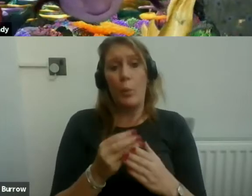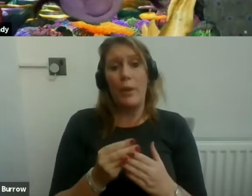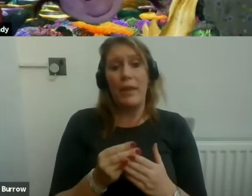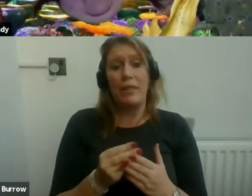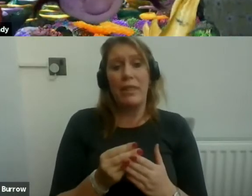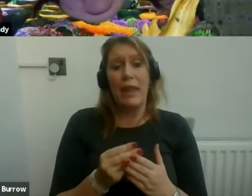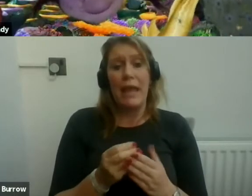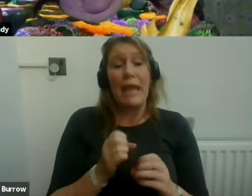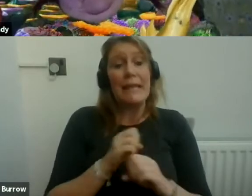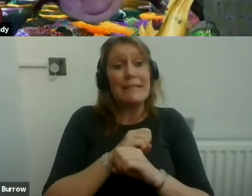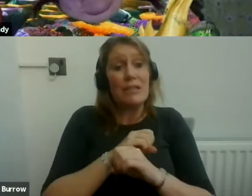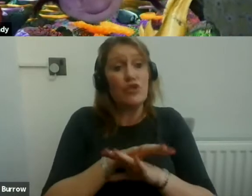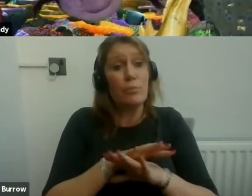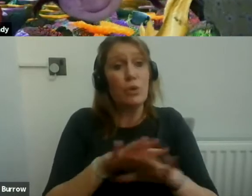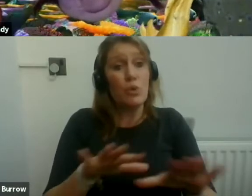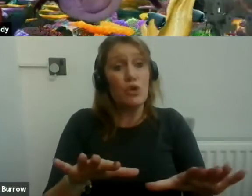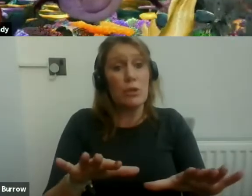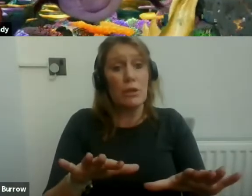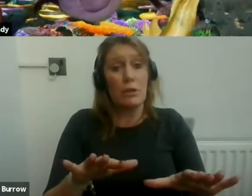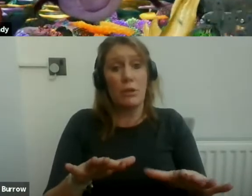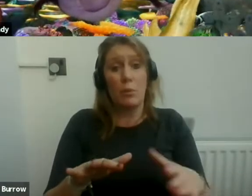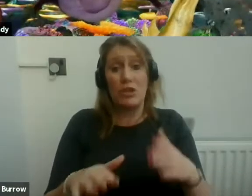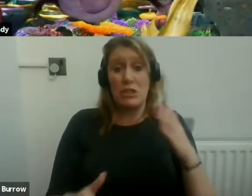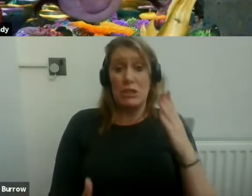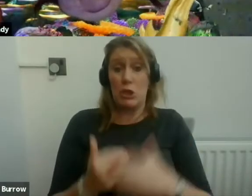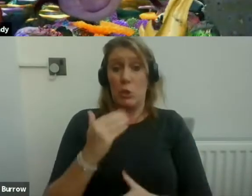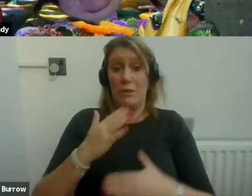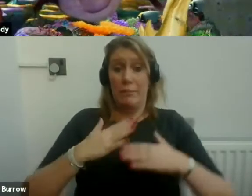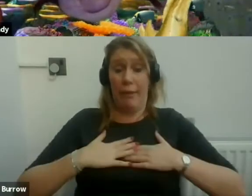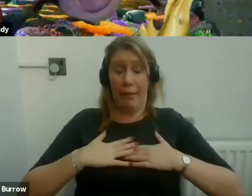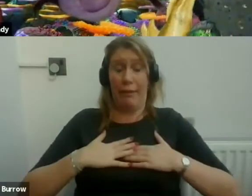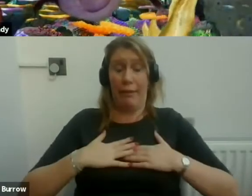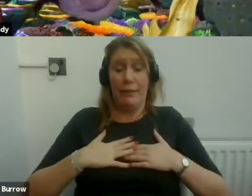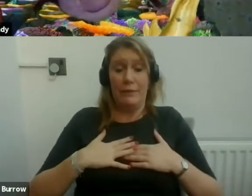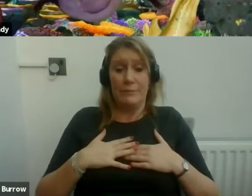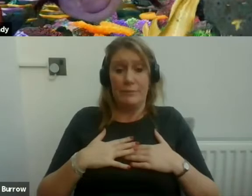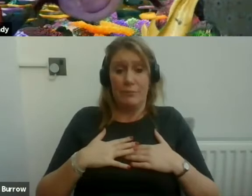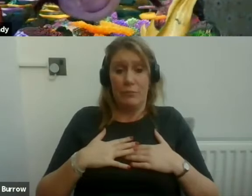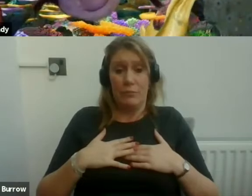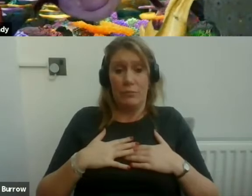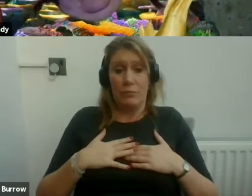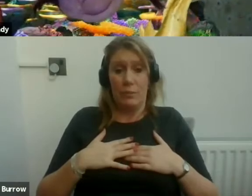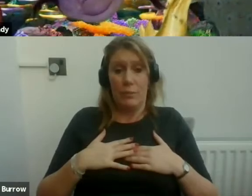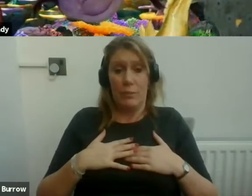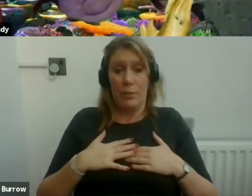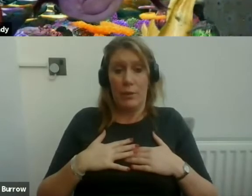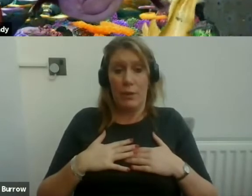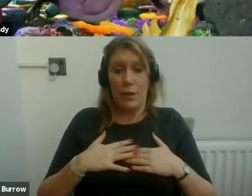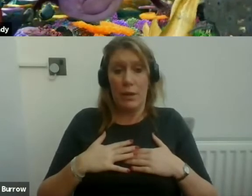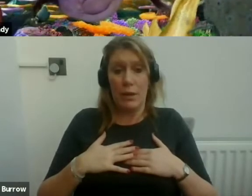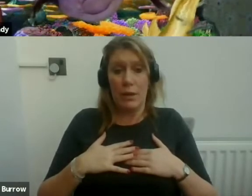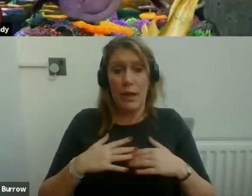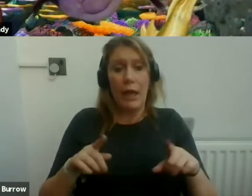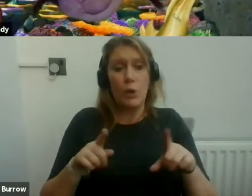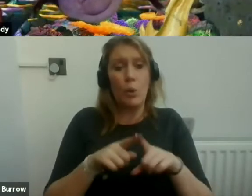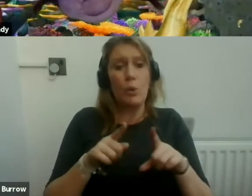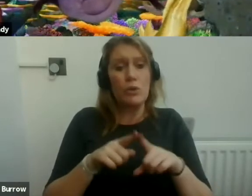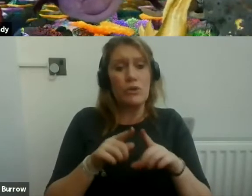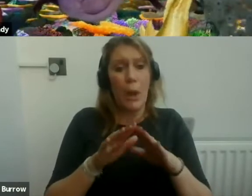is completely new to me. And, also, Salamander Street Books are going to